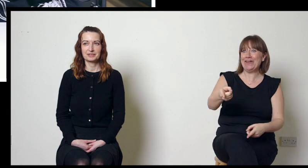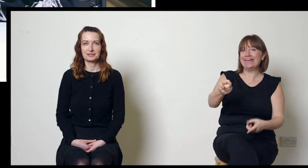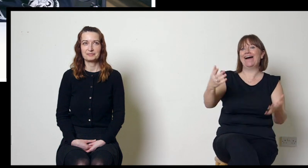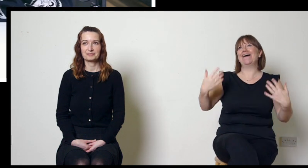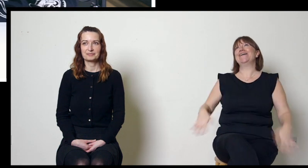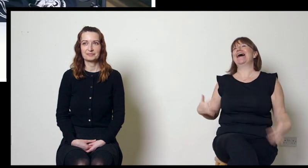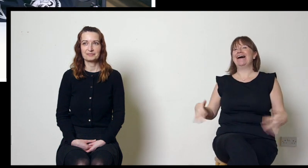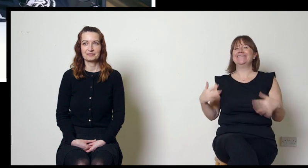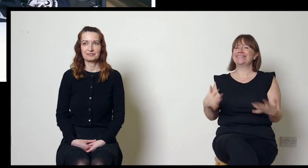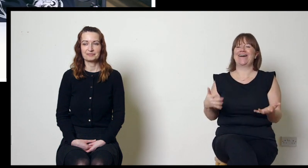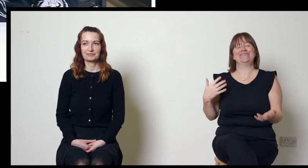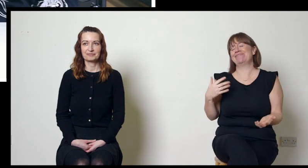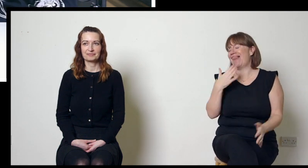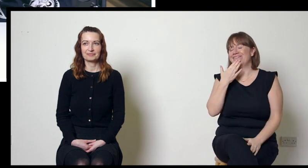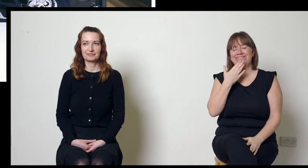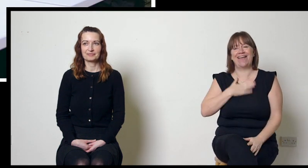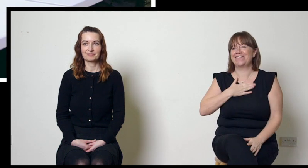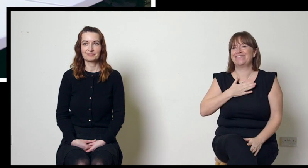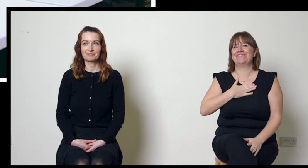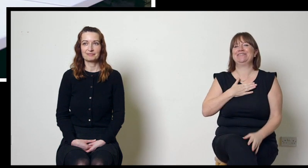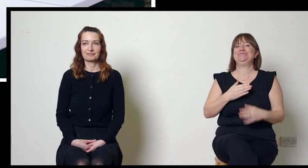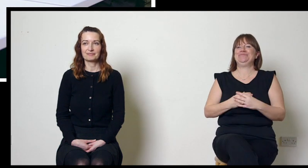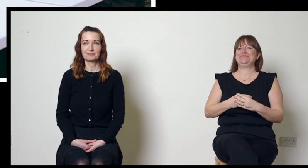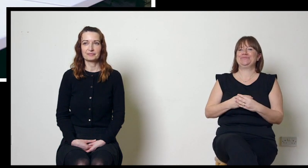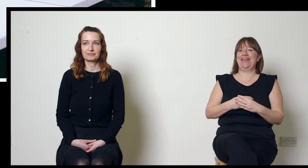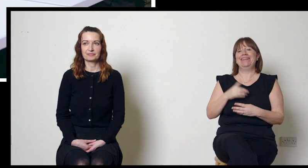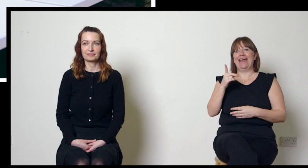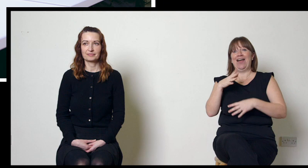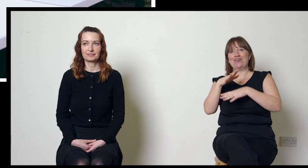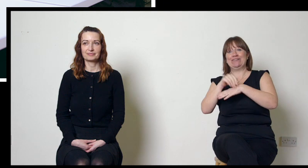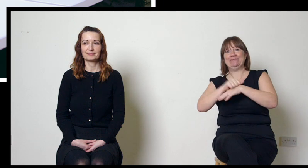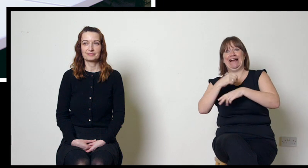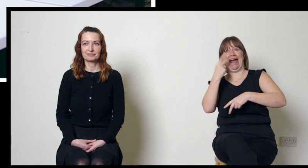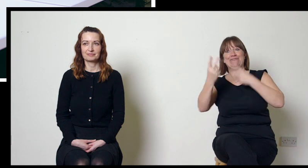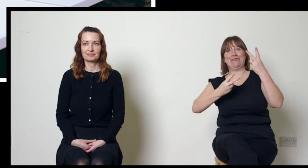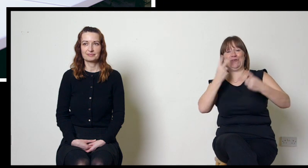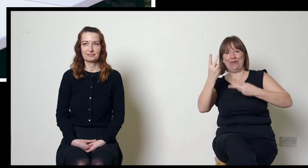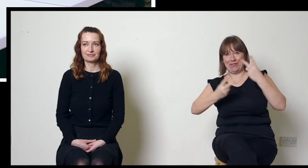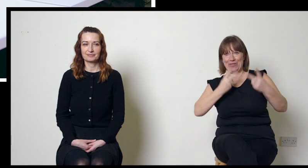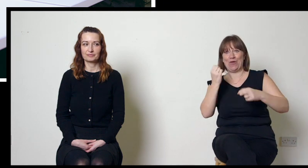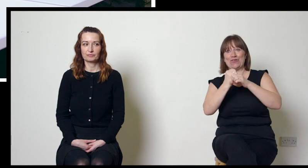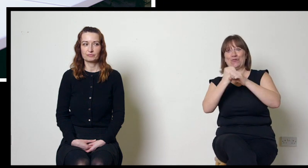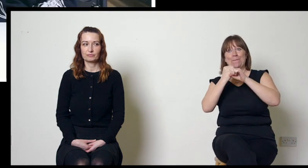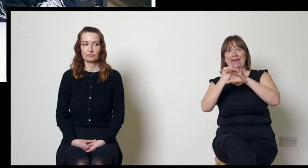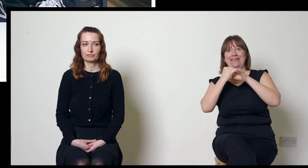Yeah. So yeah, it was wicked. And then we did our Christmas Carol on social media, as our way of saying… Did you?